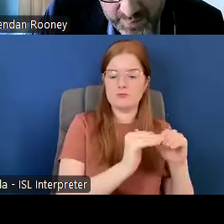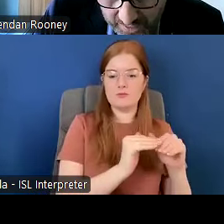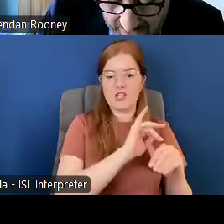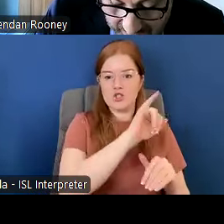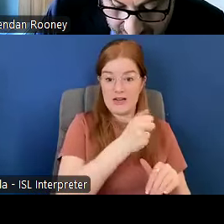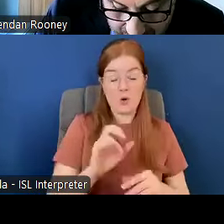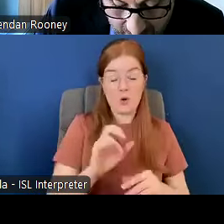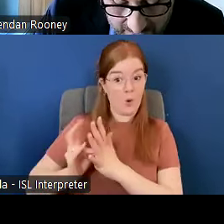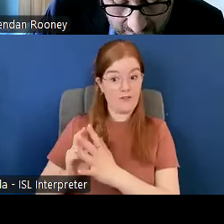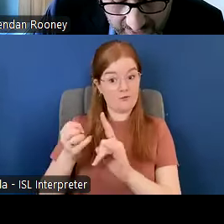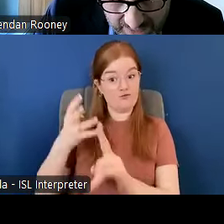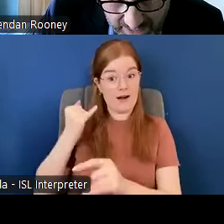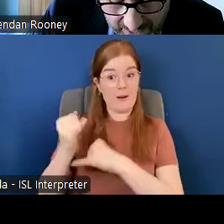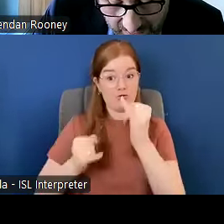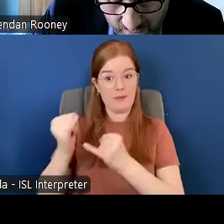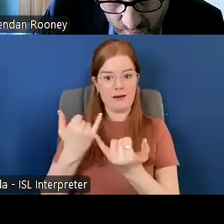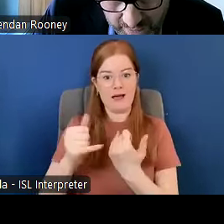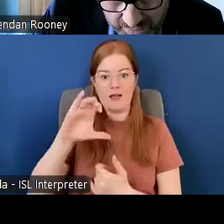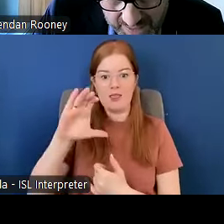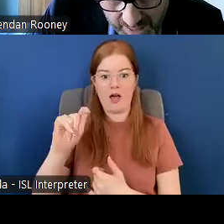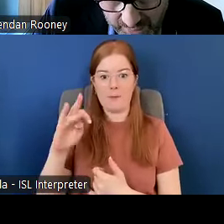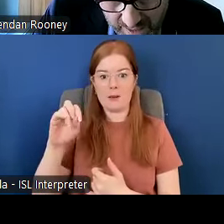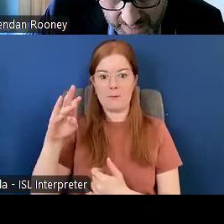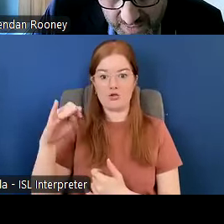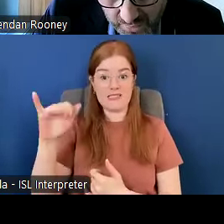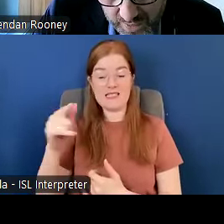by critics. Thomas McGreevy declaring her one of contemporary Ireland's more